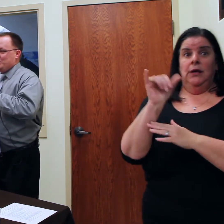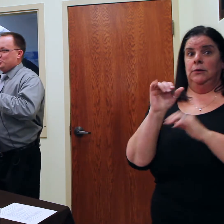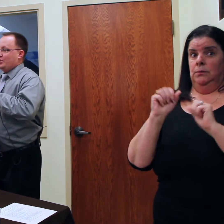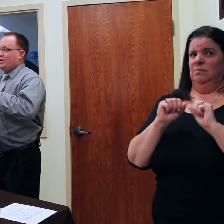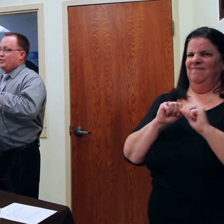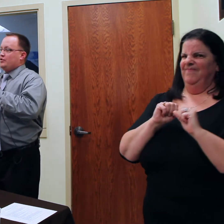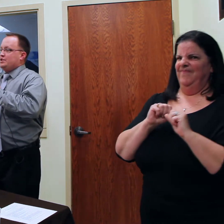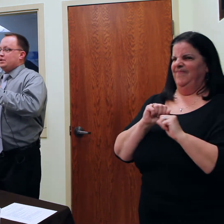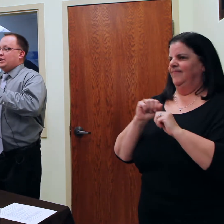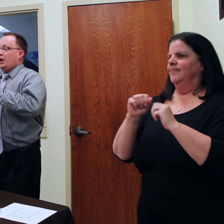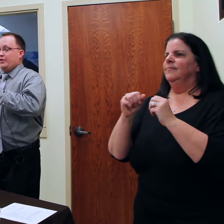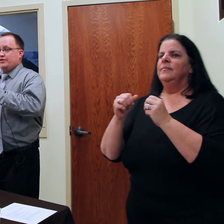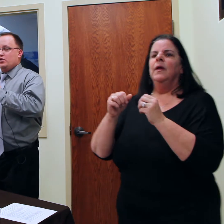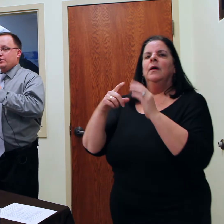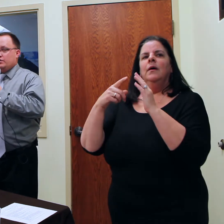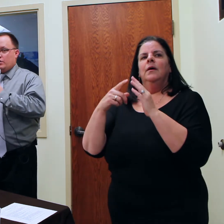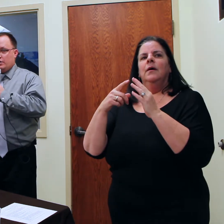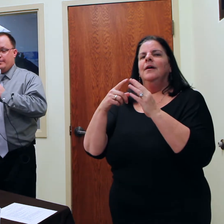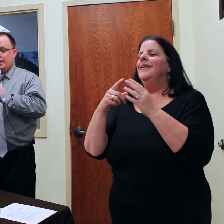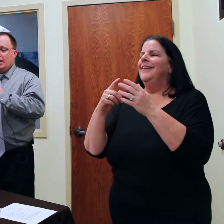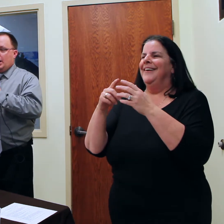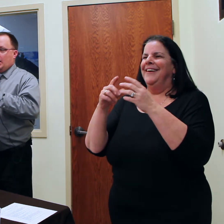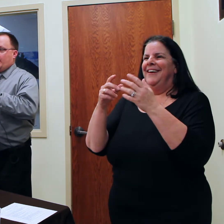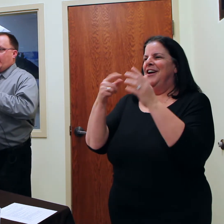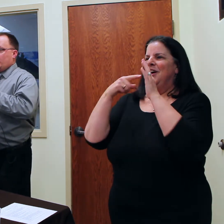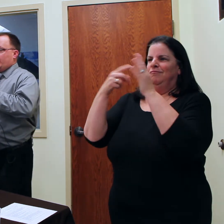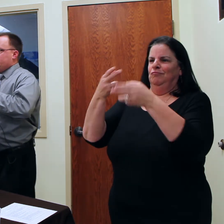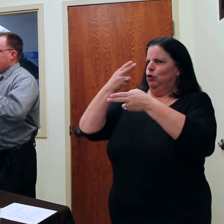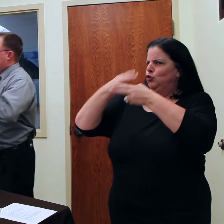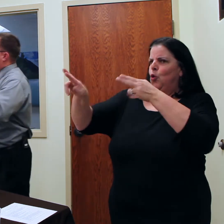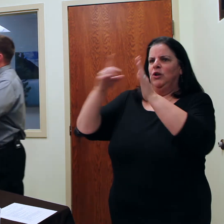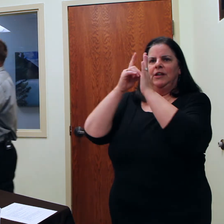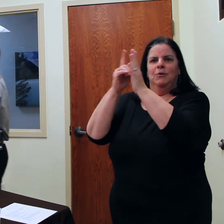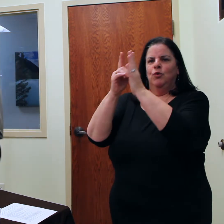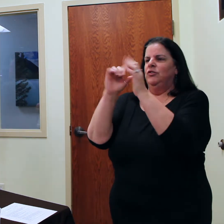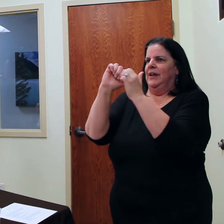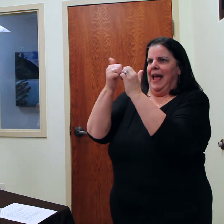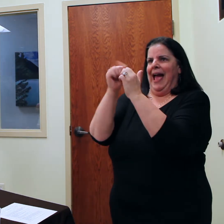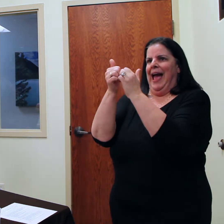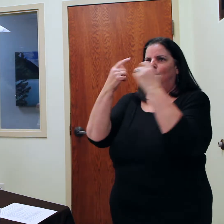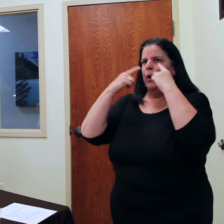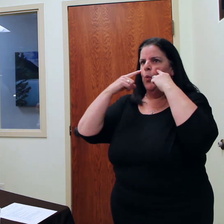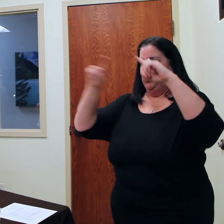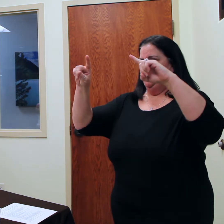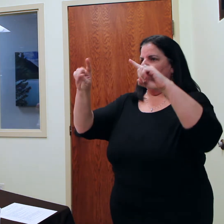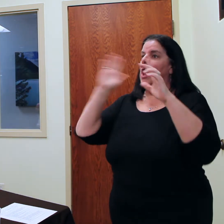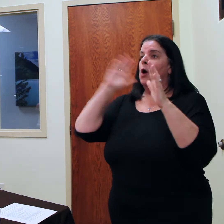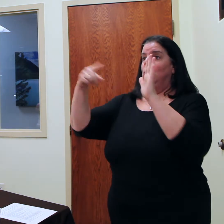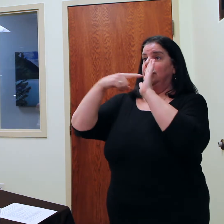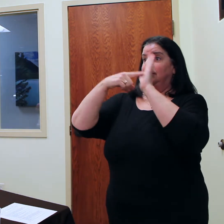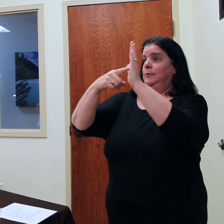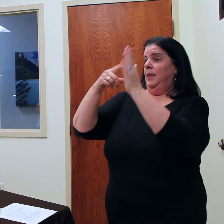Do a short demonstration on how this is going to work. I'm going to display my cell phone on the screen,